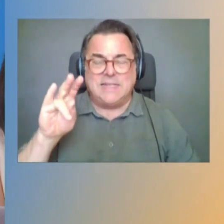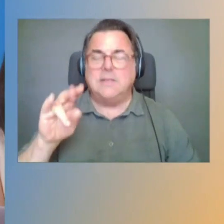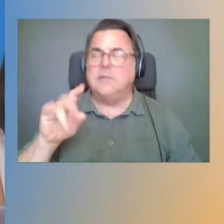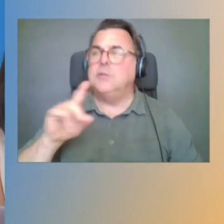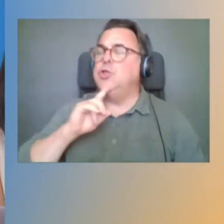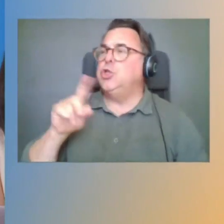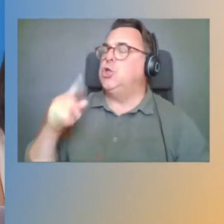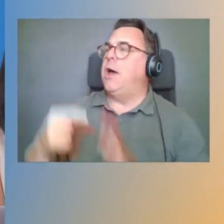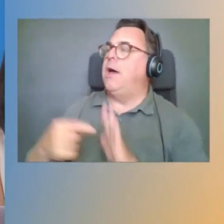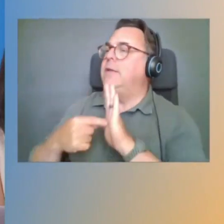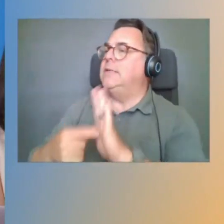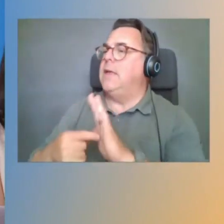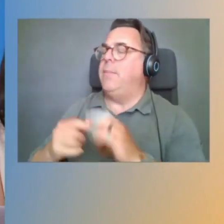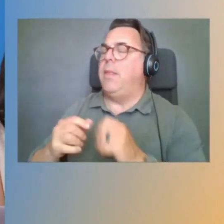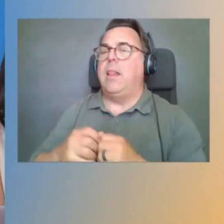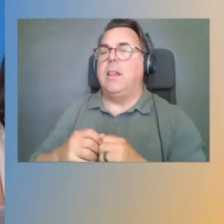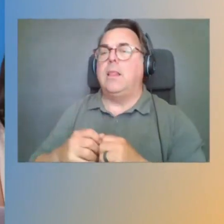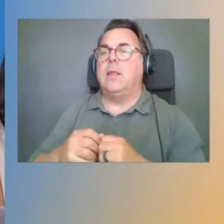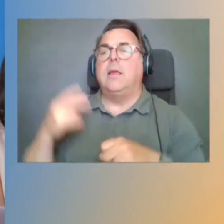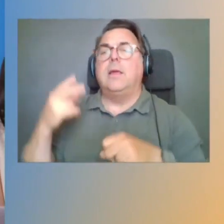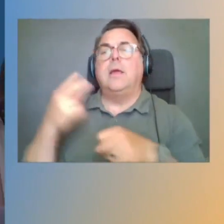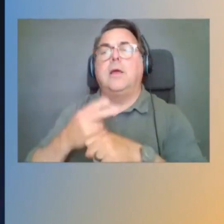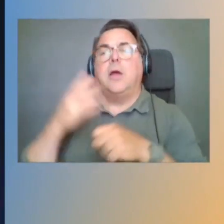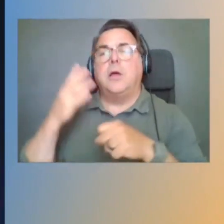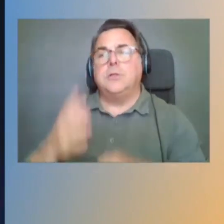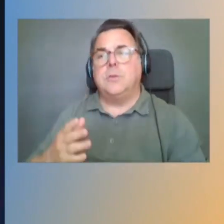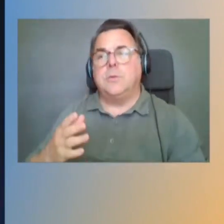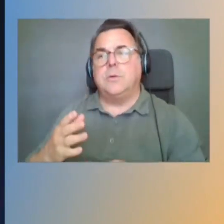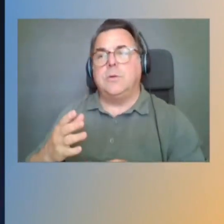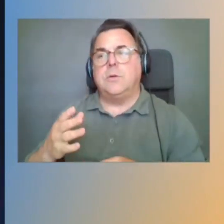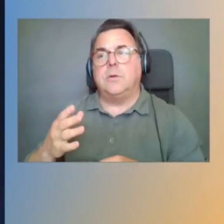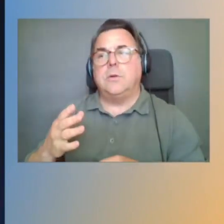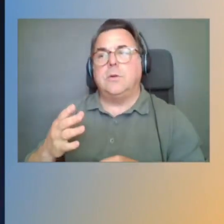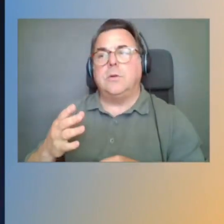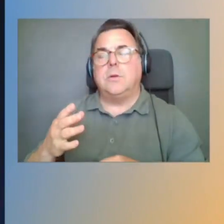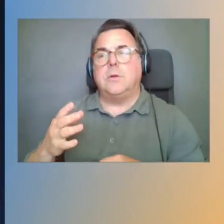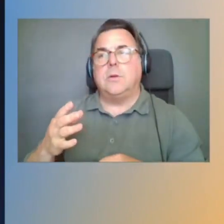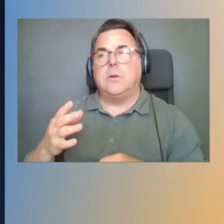where customers are very clearly concerned about security